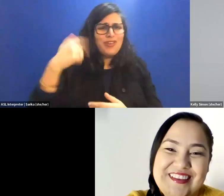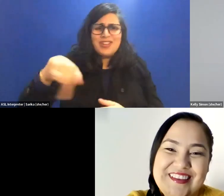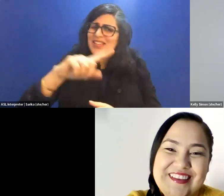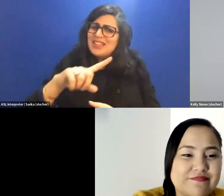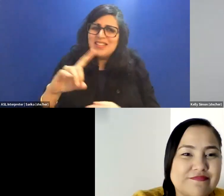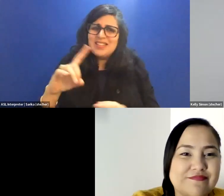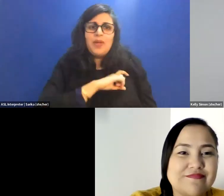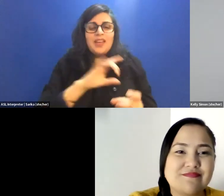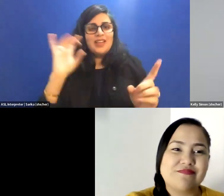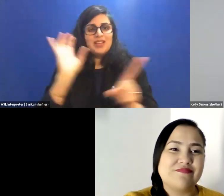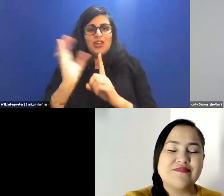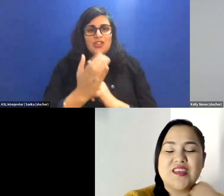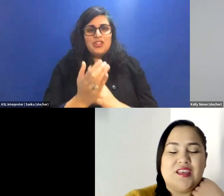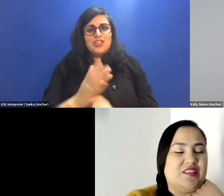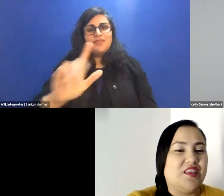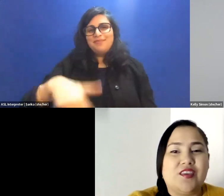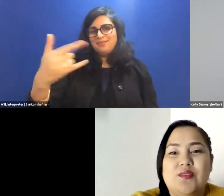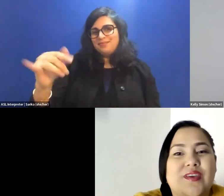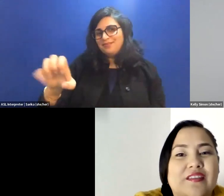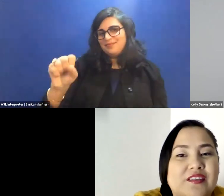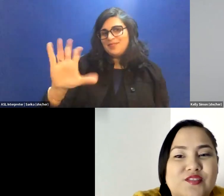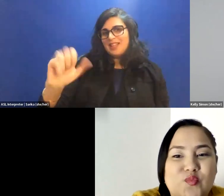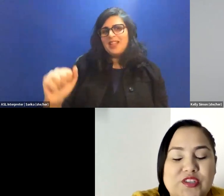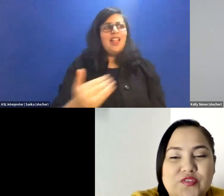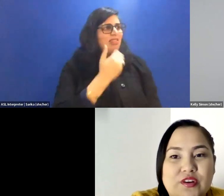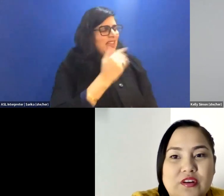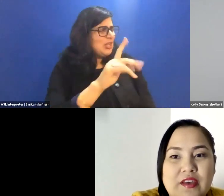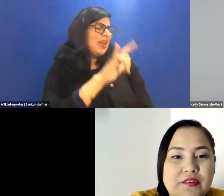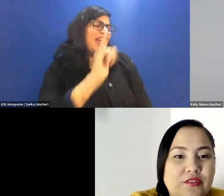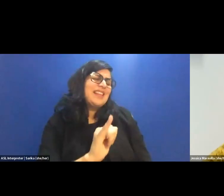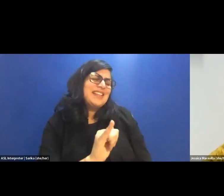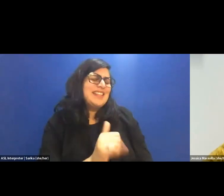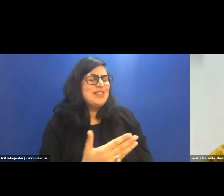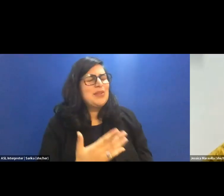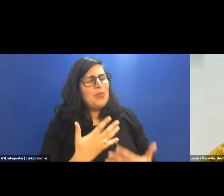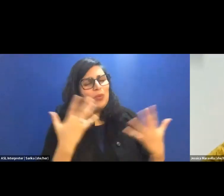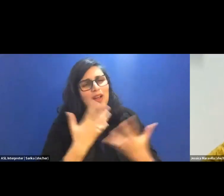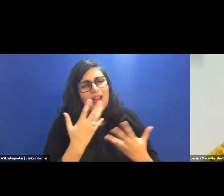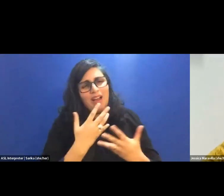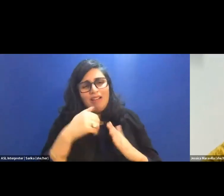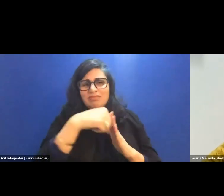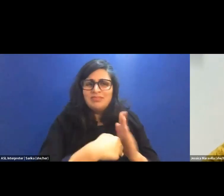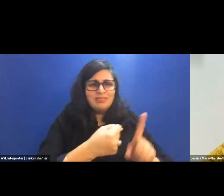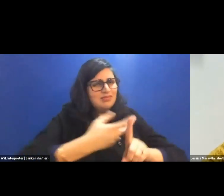keep us safe.